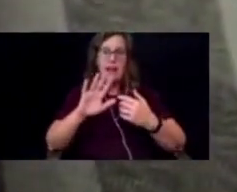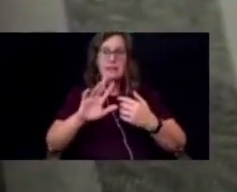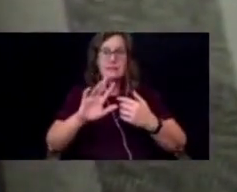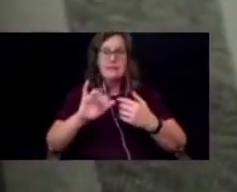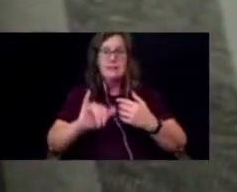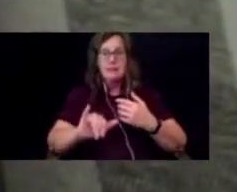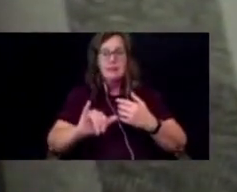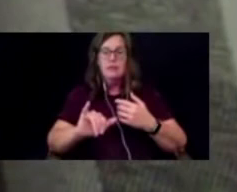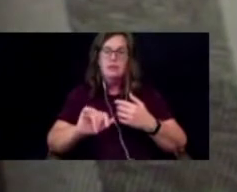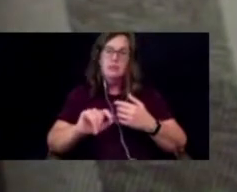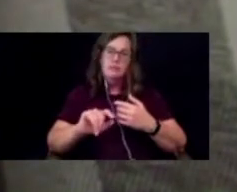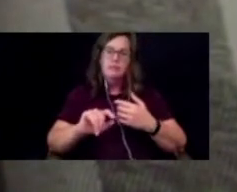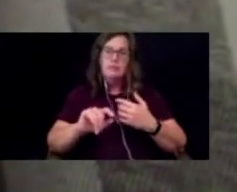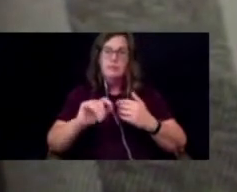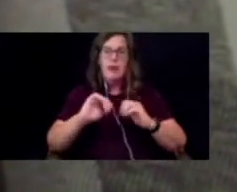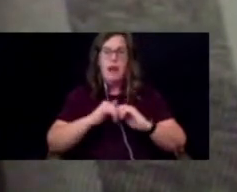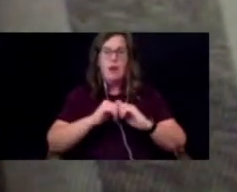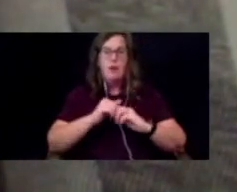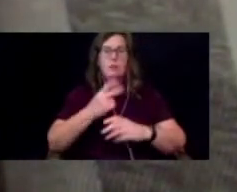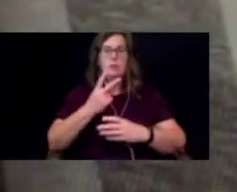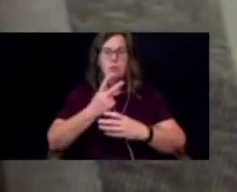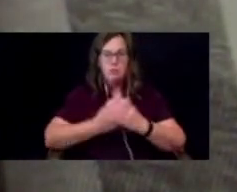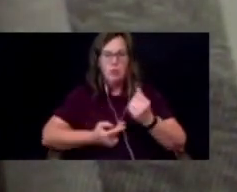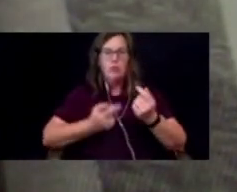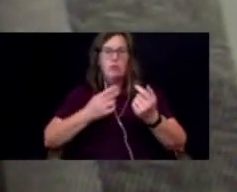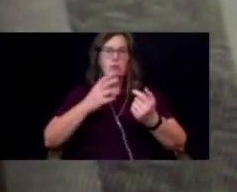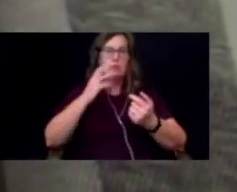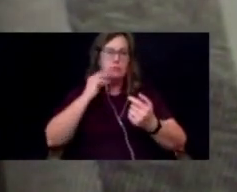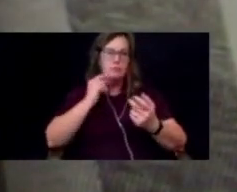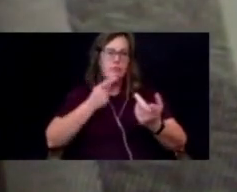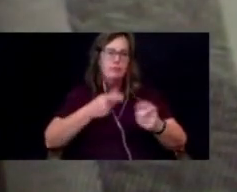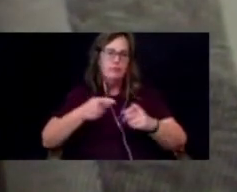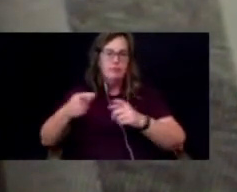definitely looking and seeing those places to taking the stance of saying they're open